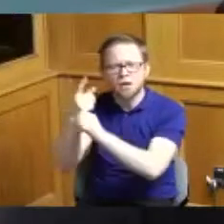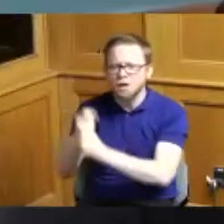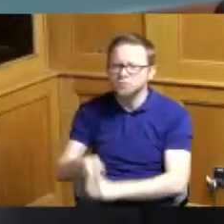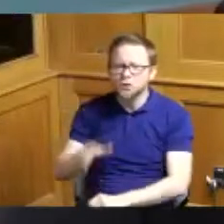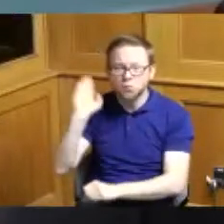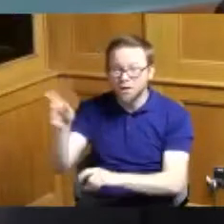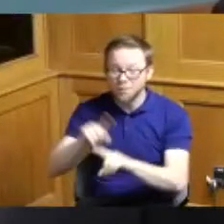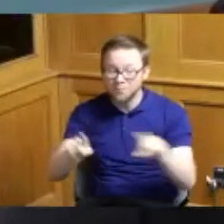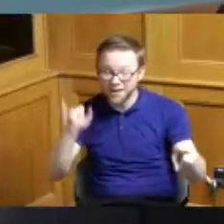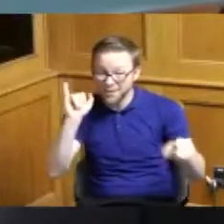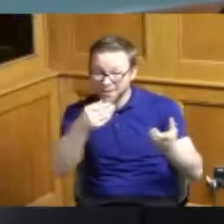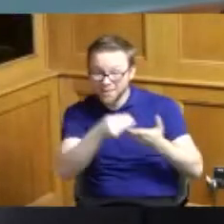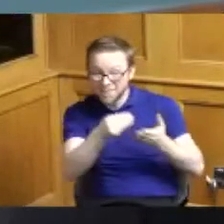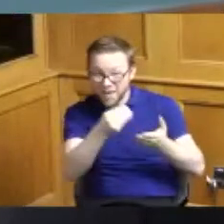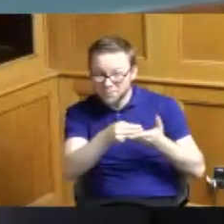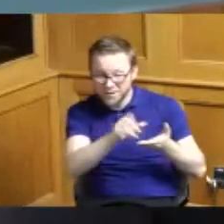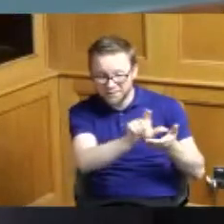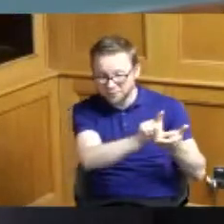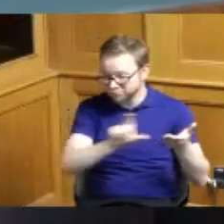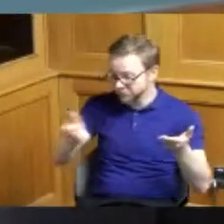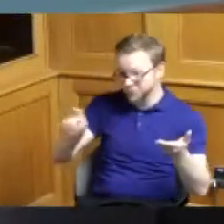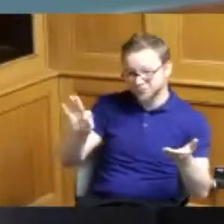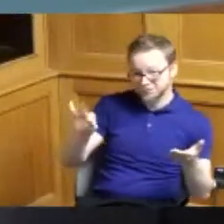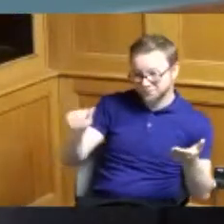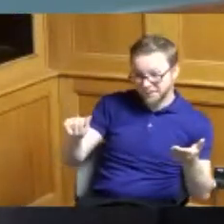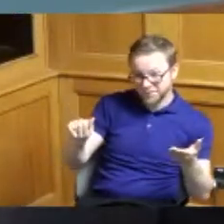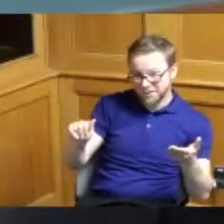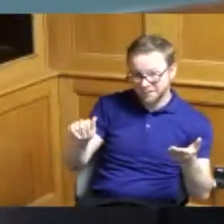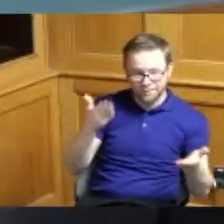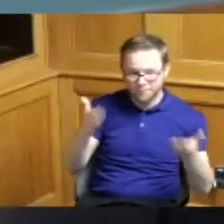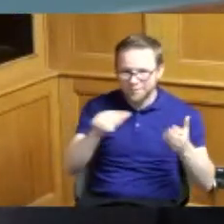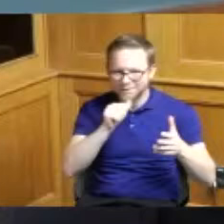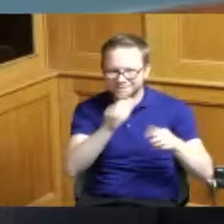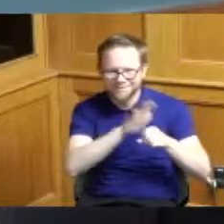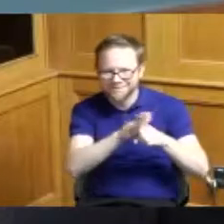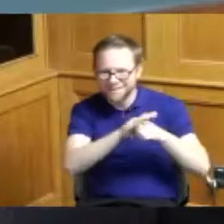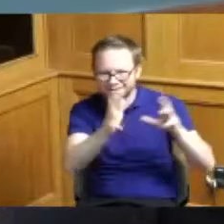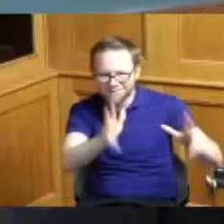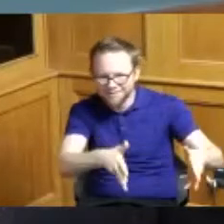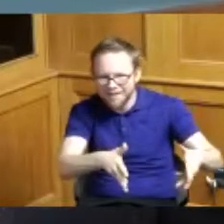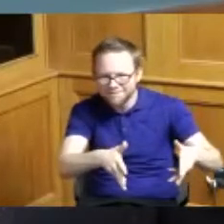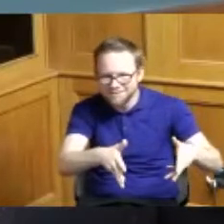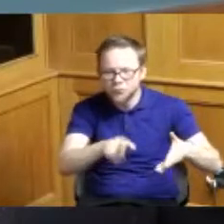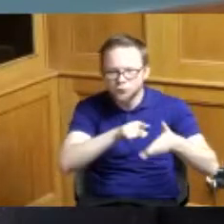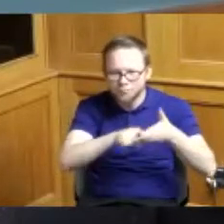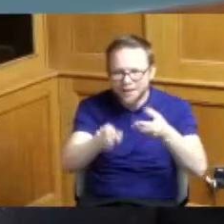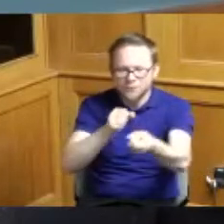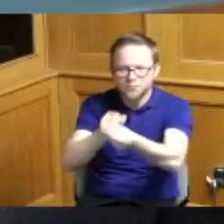I don't know if we'll have the money to do 30 back to the taxpayers who are paying for the stadium